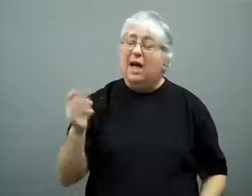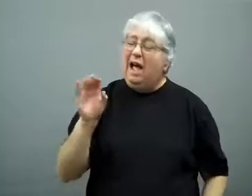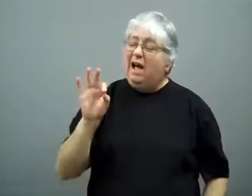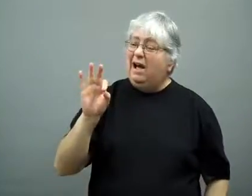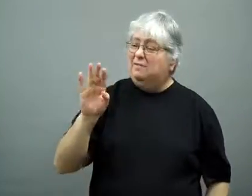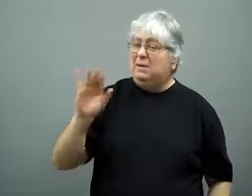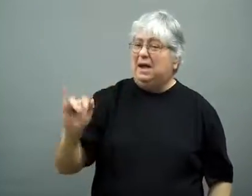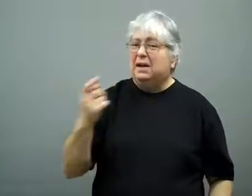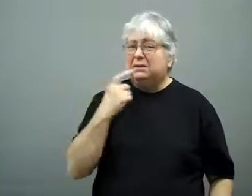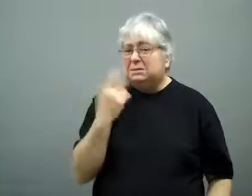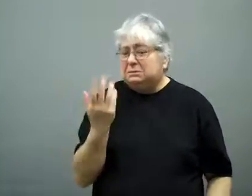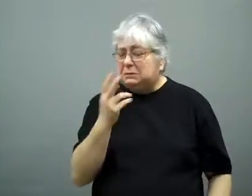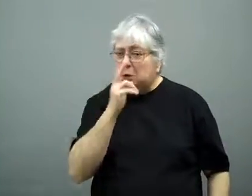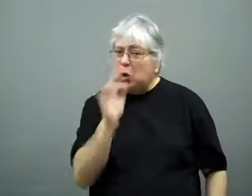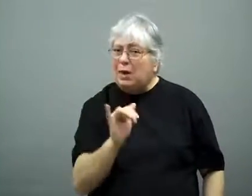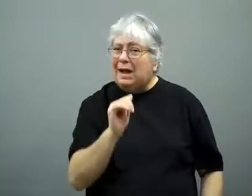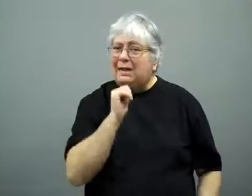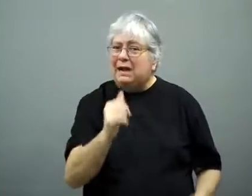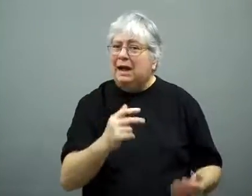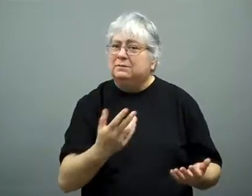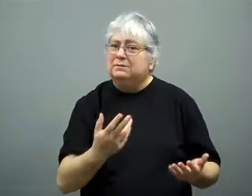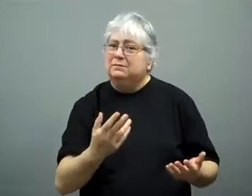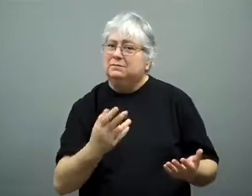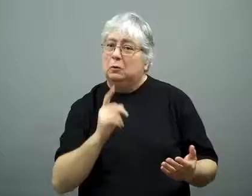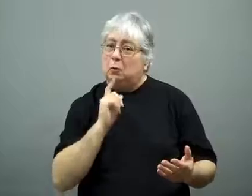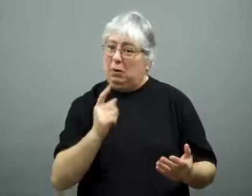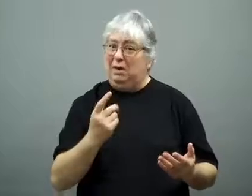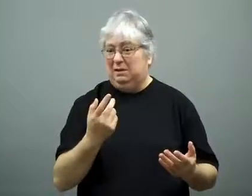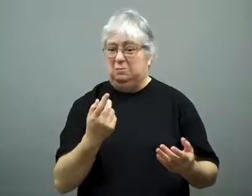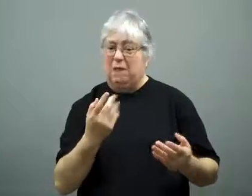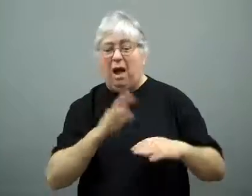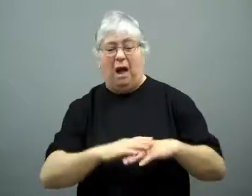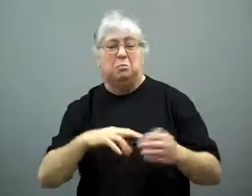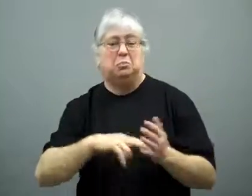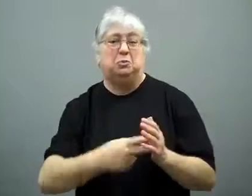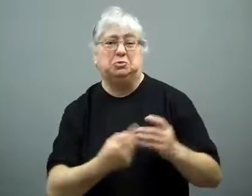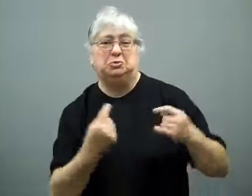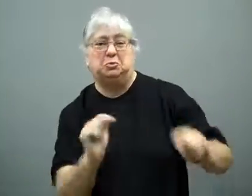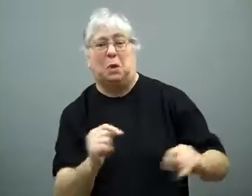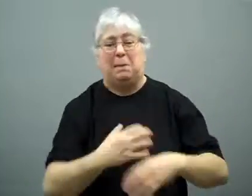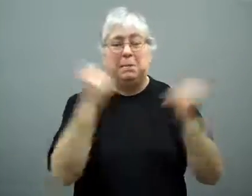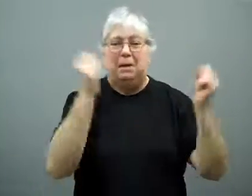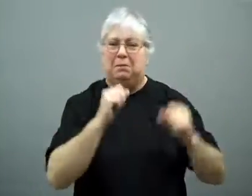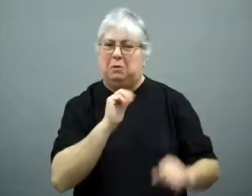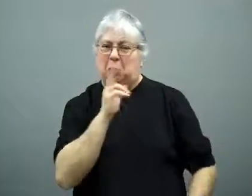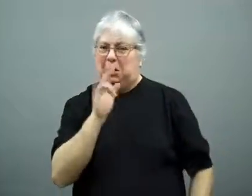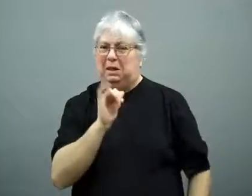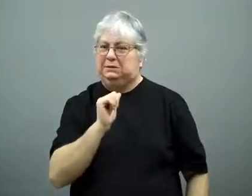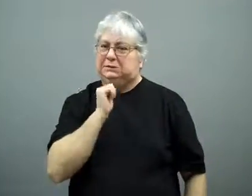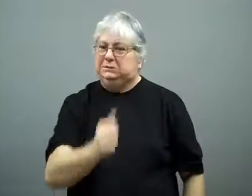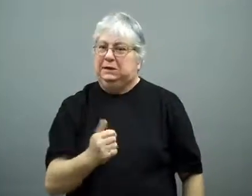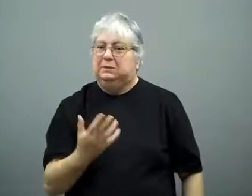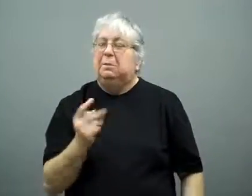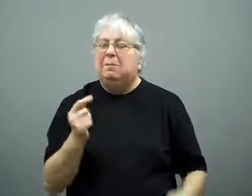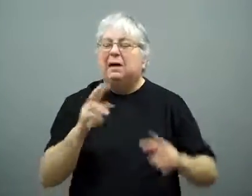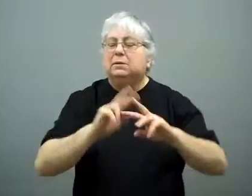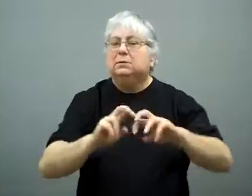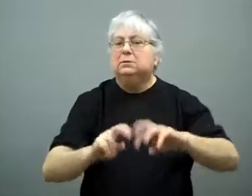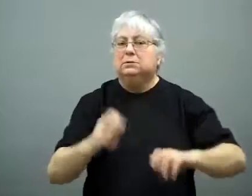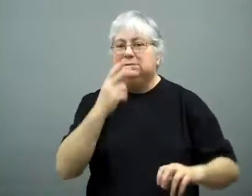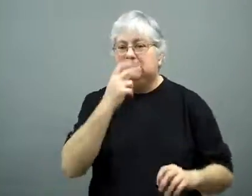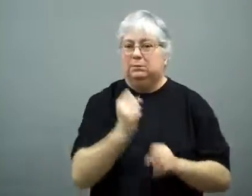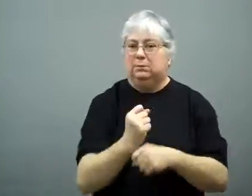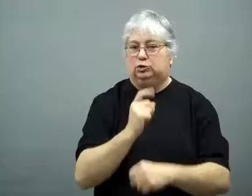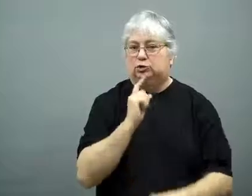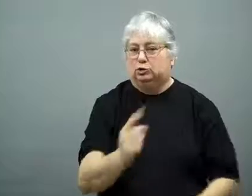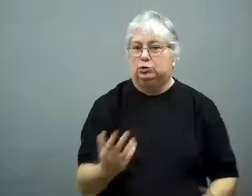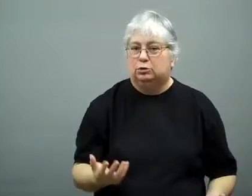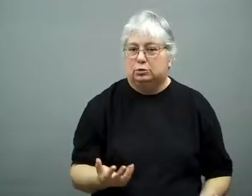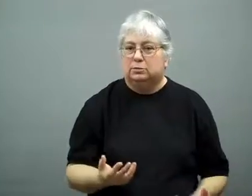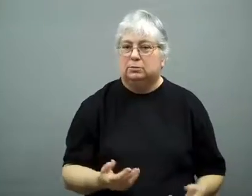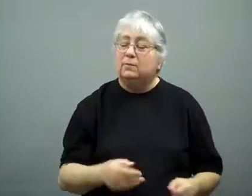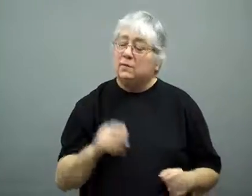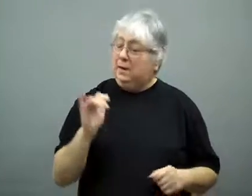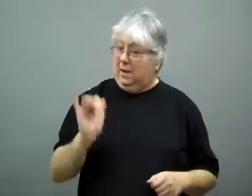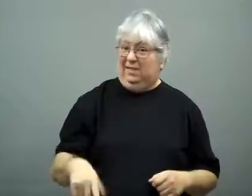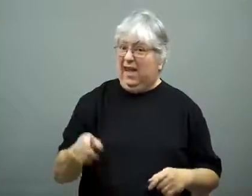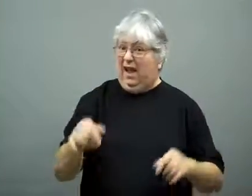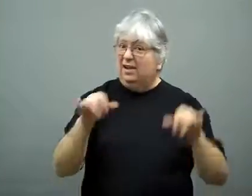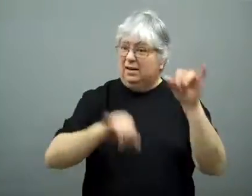The FBI doesn't believe it was deliberate, but it's being looked into.